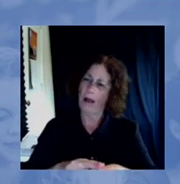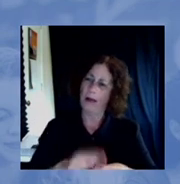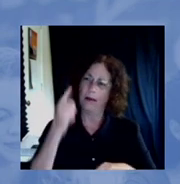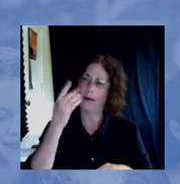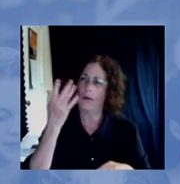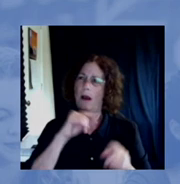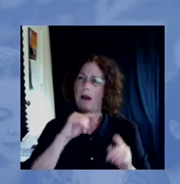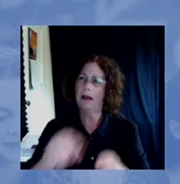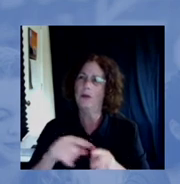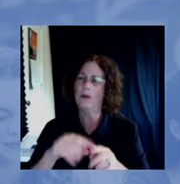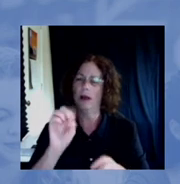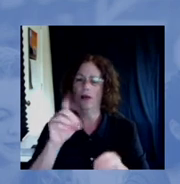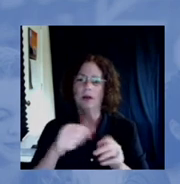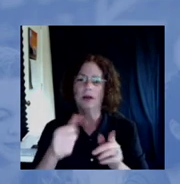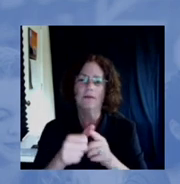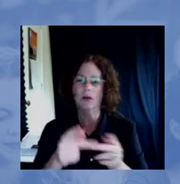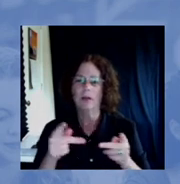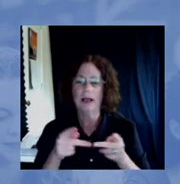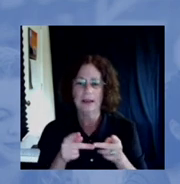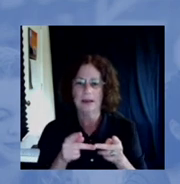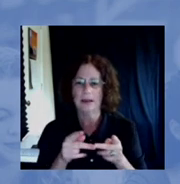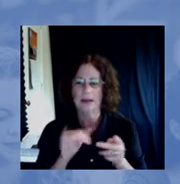THE FIRST PLACE. AND I CAME IN BECAUSE I WANTED TO BE A CHANGE